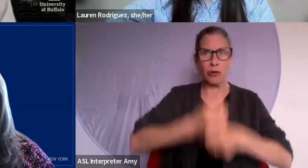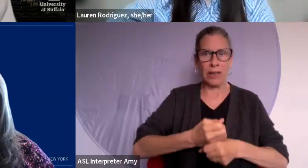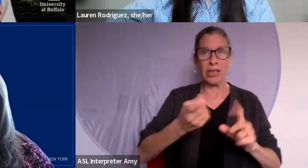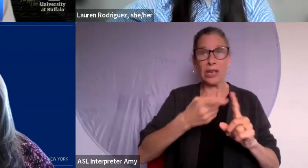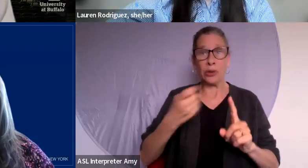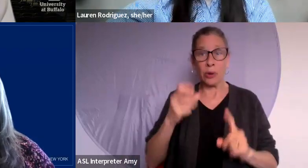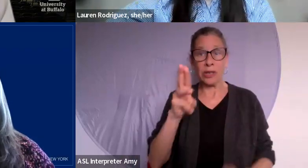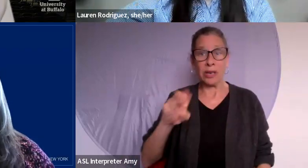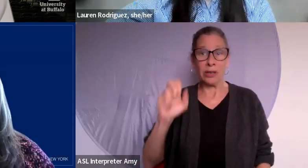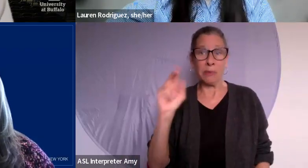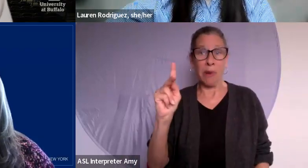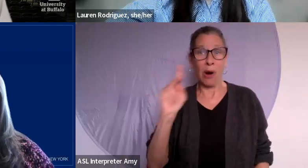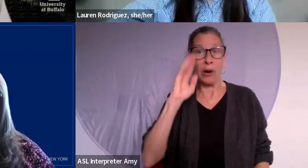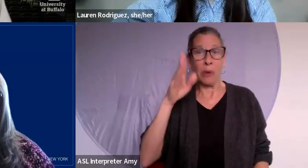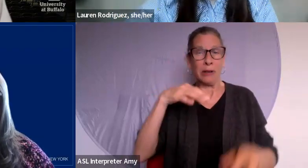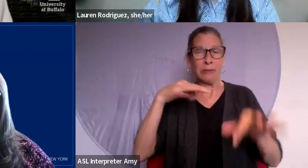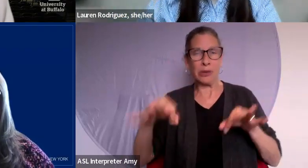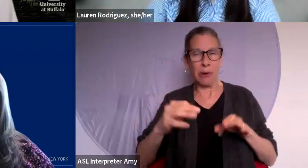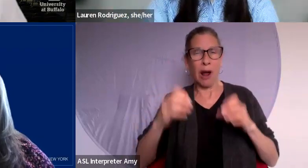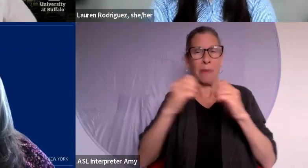come back to and talk a little bit more about and something